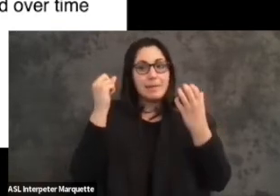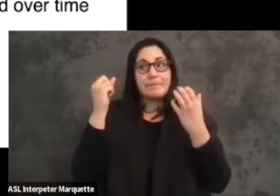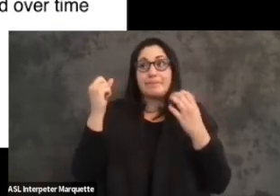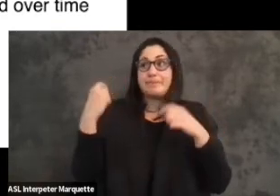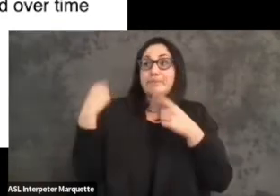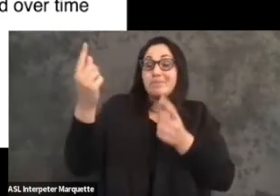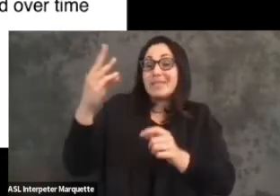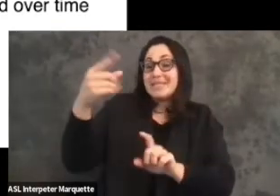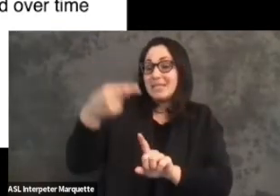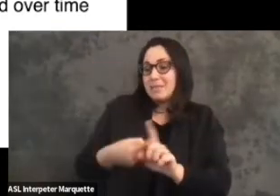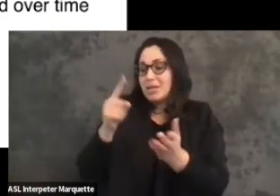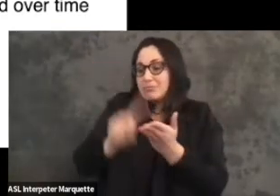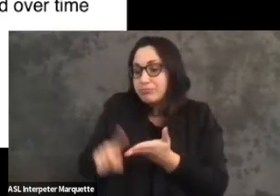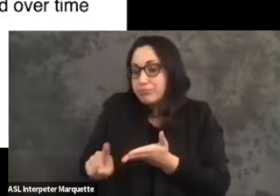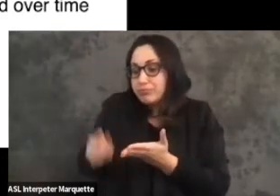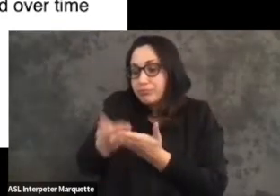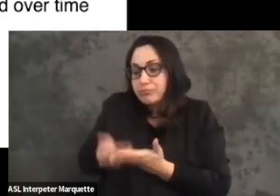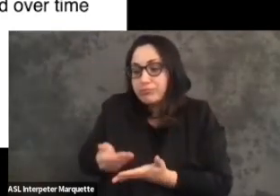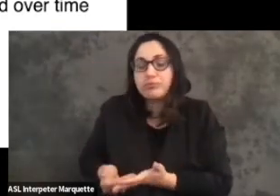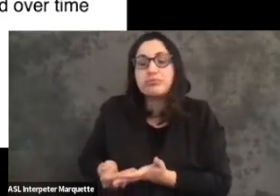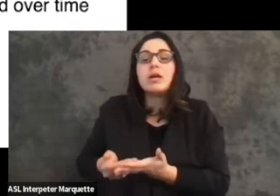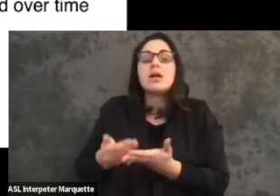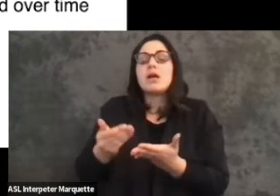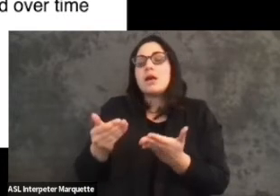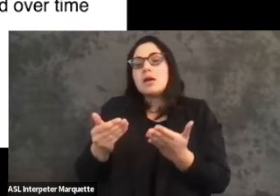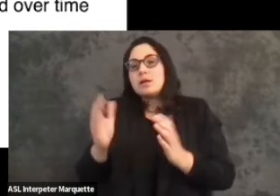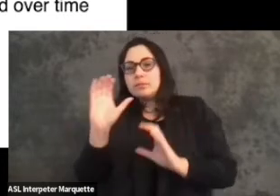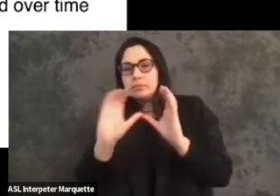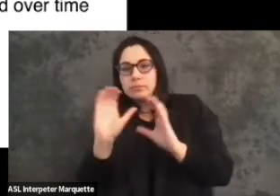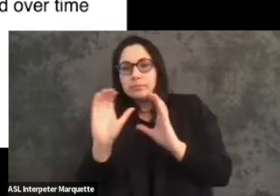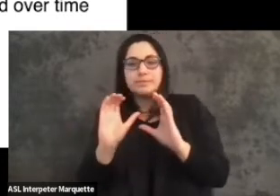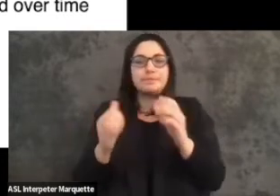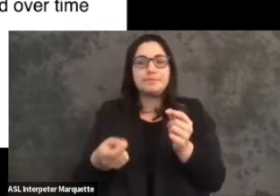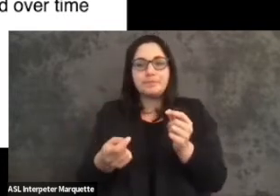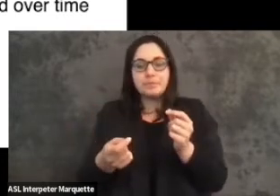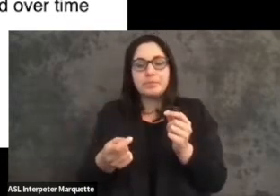I've encouraged all of my patients with HIV to get a booster dose. I think there are going